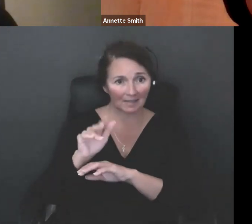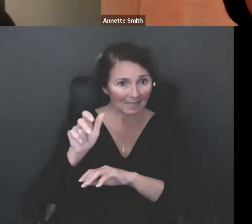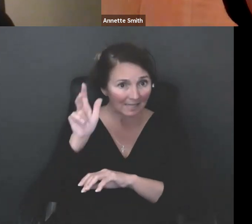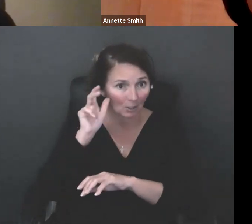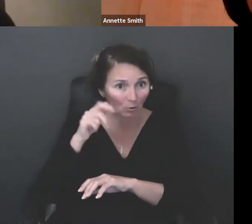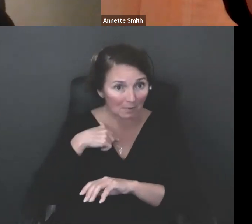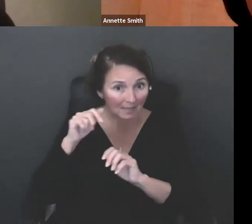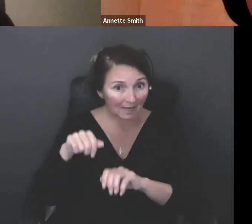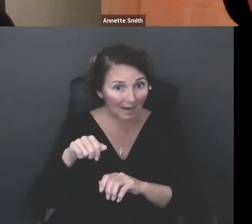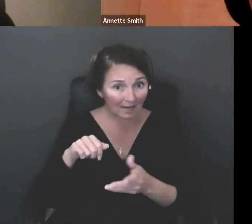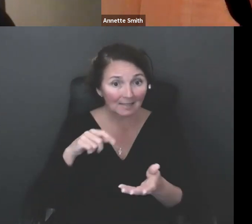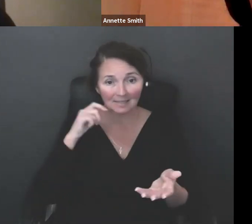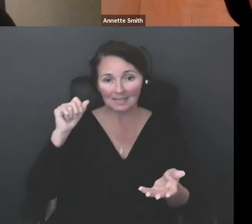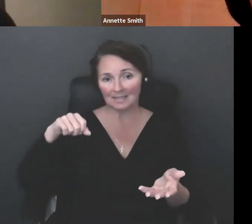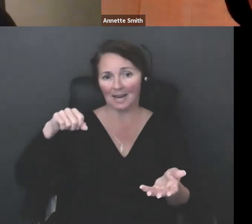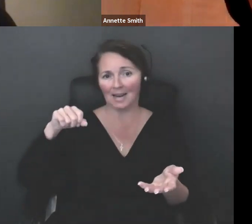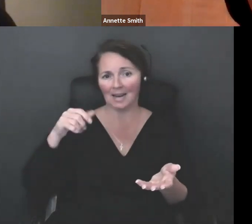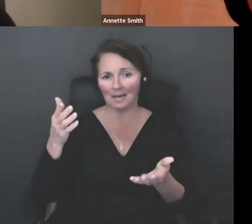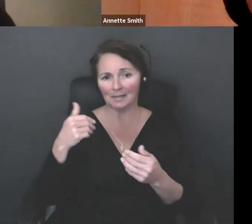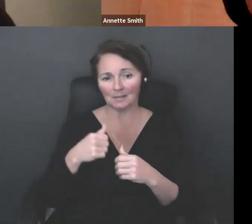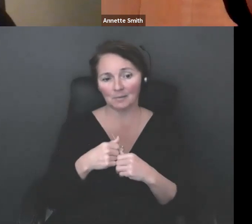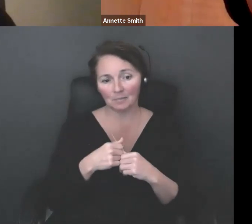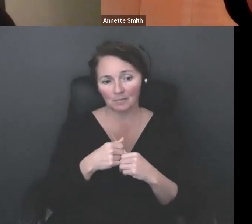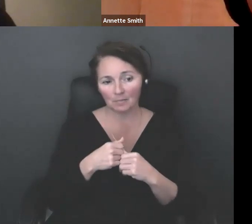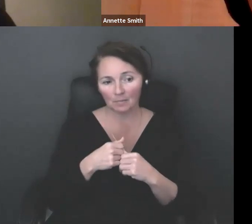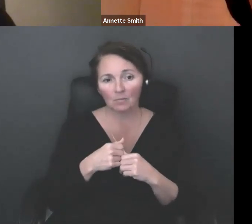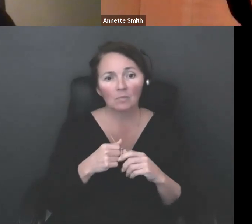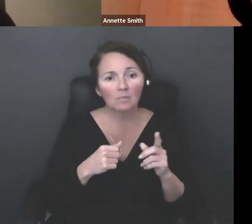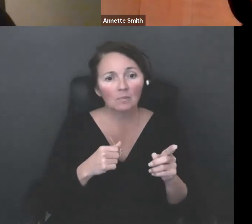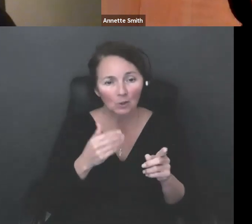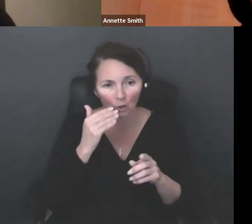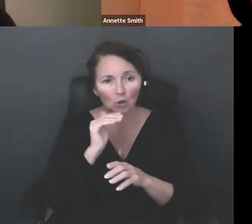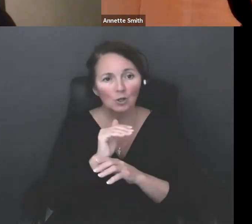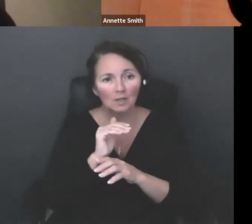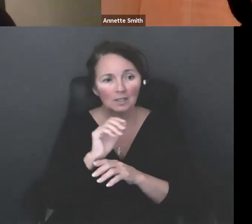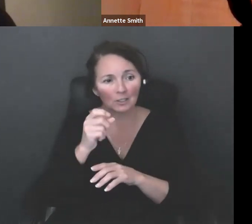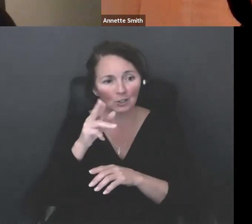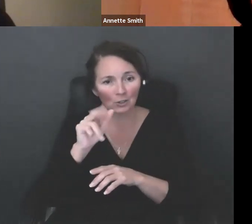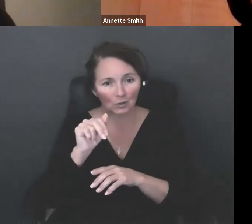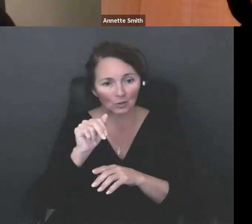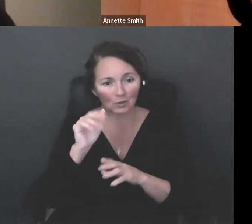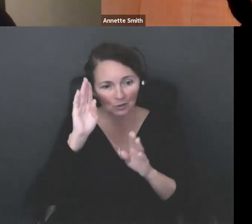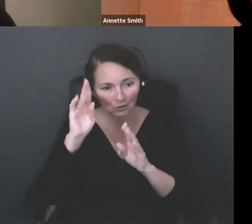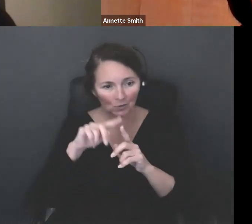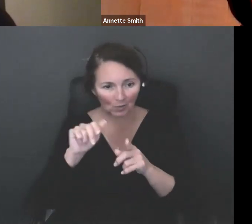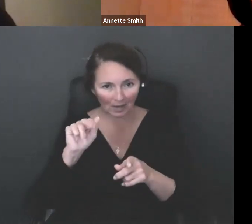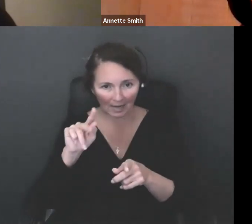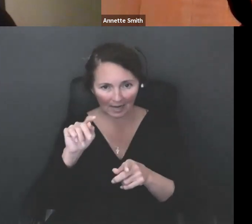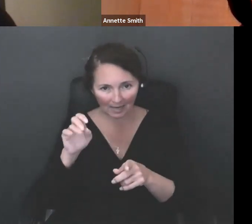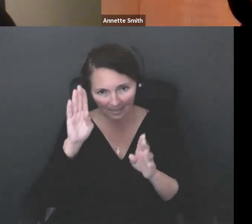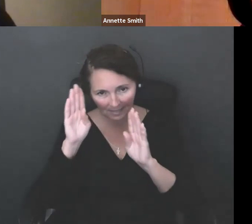ahead, Patrick. Good afternoon, good evening, can you hear me? Um-hum. Yes.